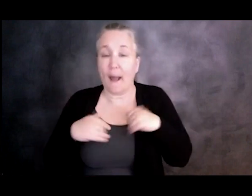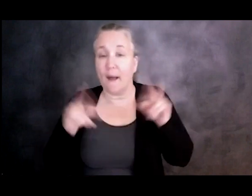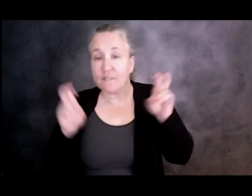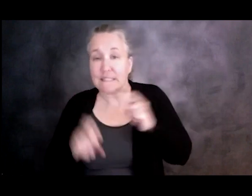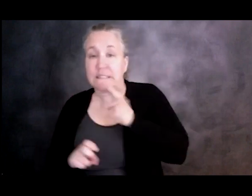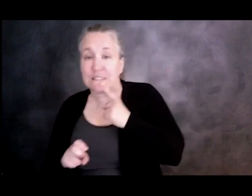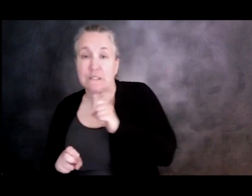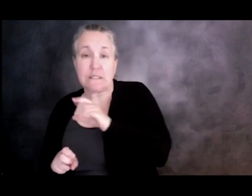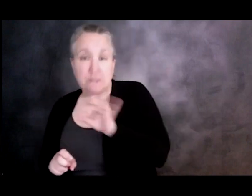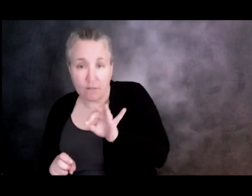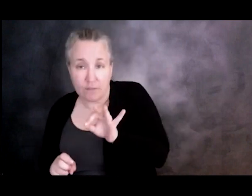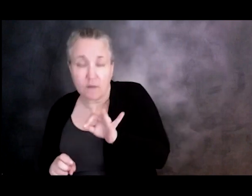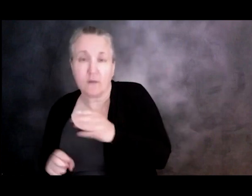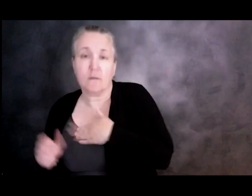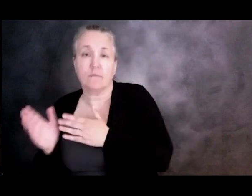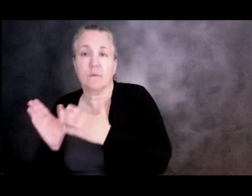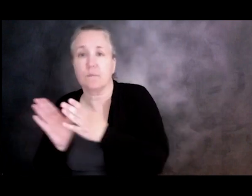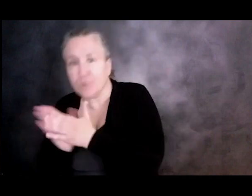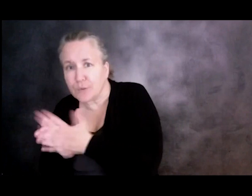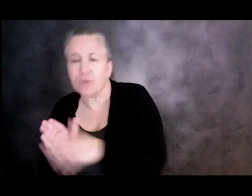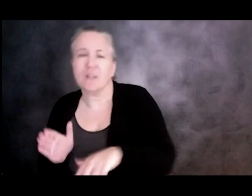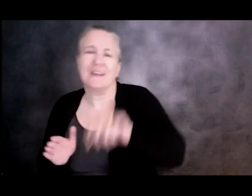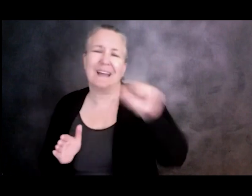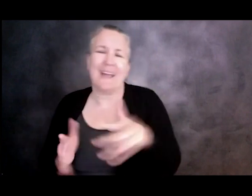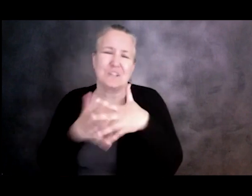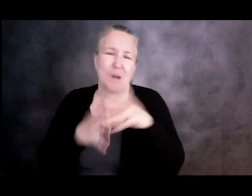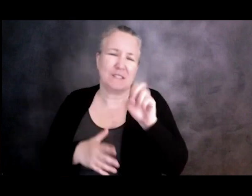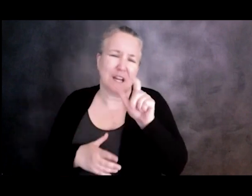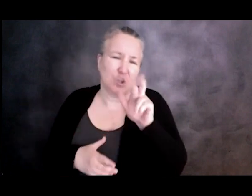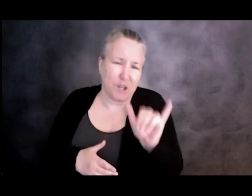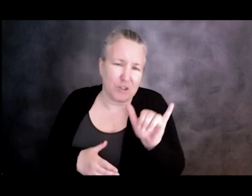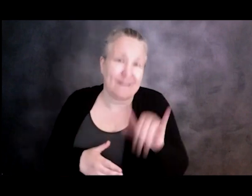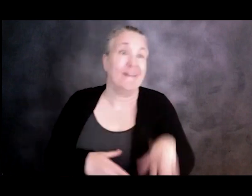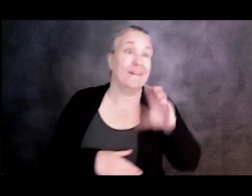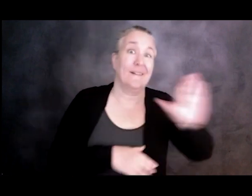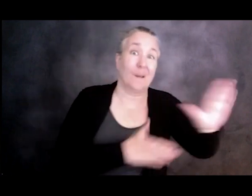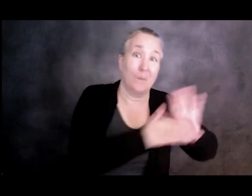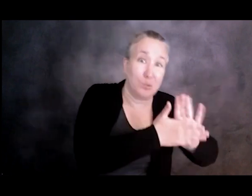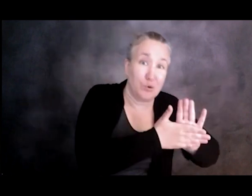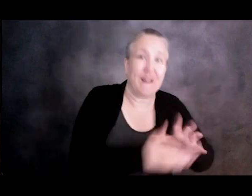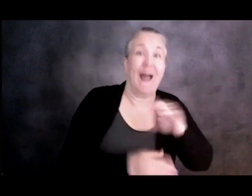like The Sympathizer and the whole history of Asian-American documentary, and it's great that we have Crazy Rich Asians and The House of Ho.